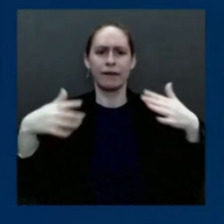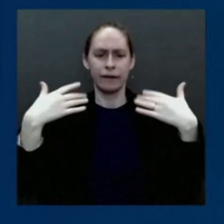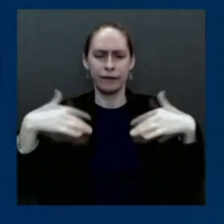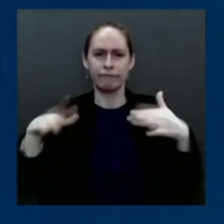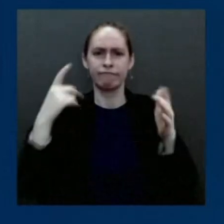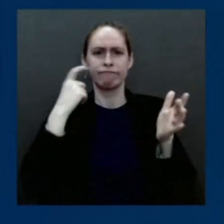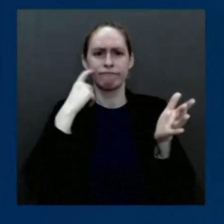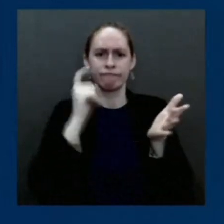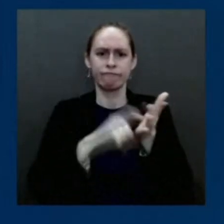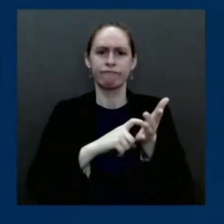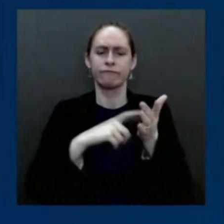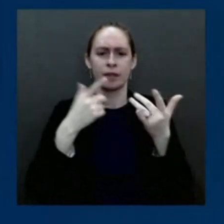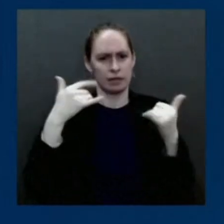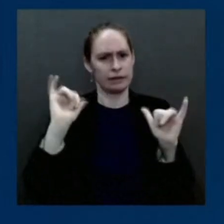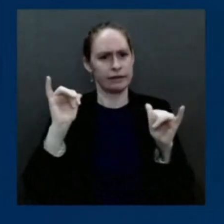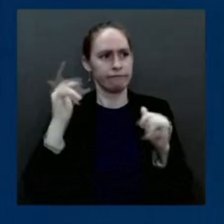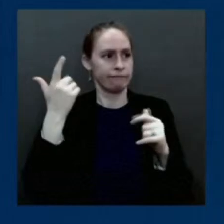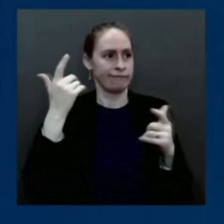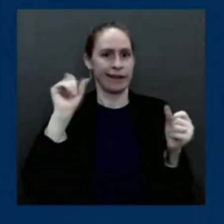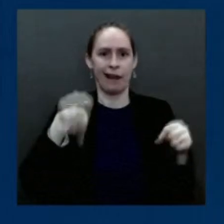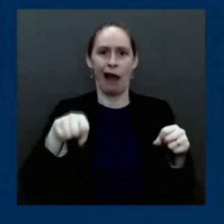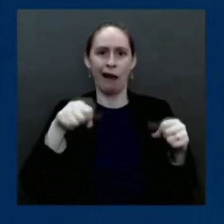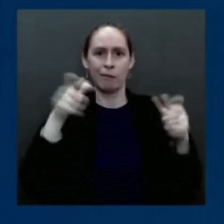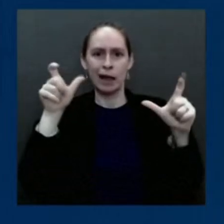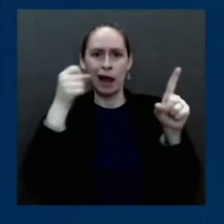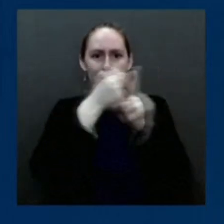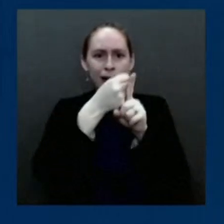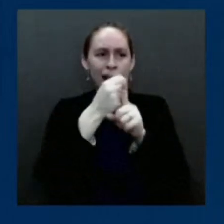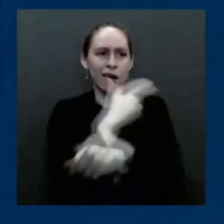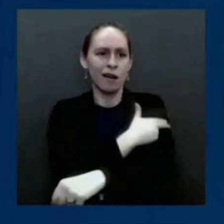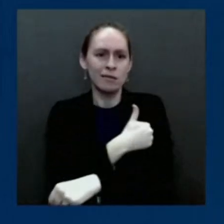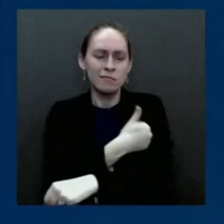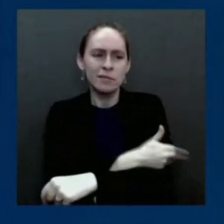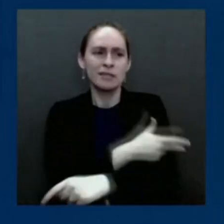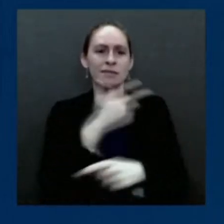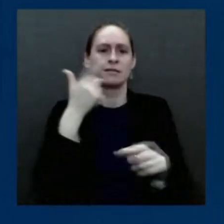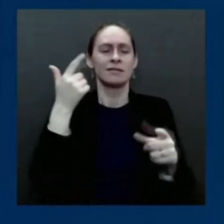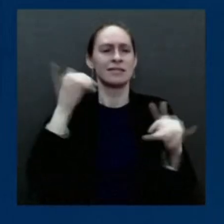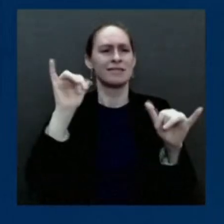COMPLACENT SINCE OUR HOSPITAL SYSTEM COULD STILL BE STRESSED